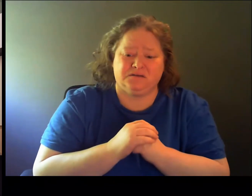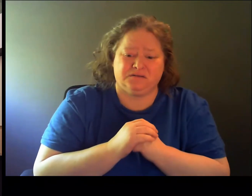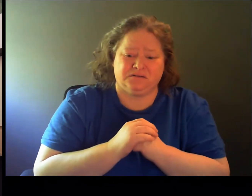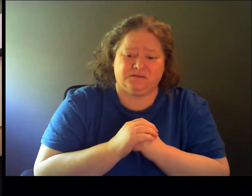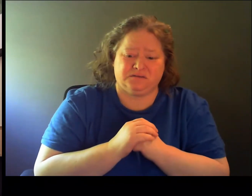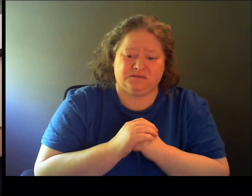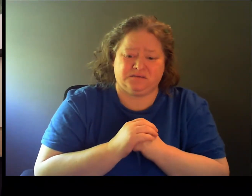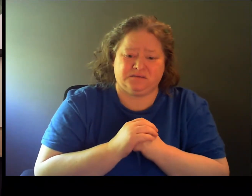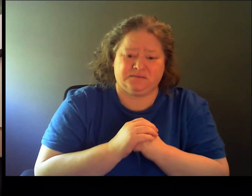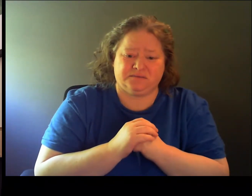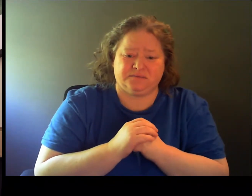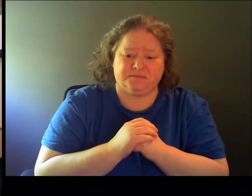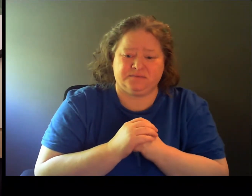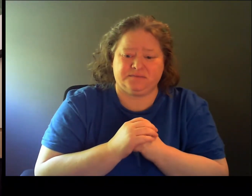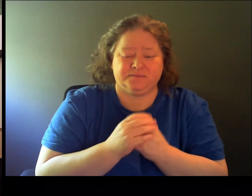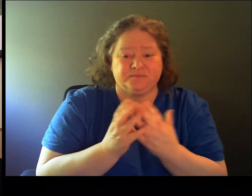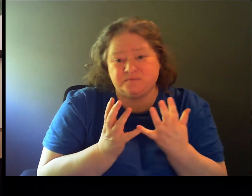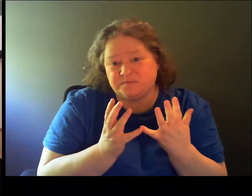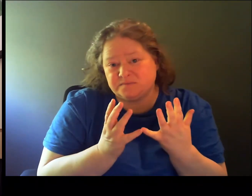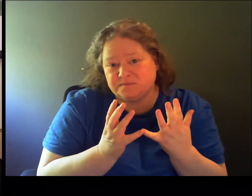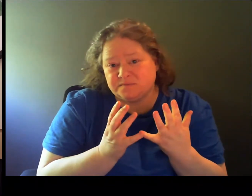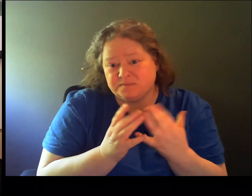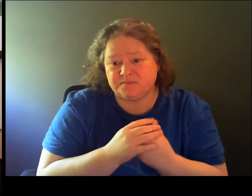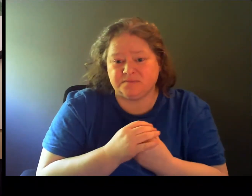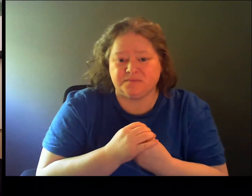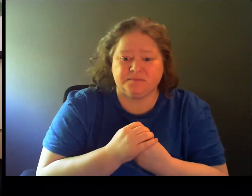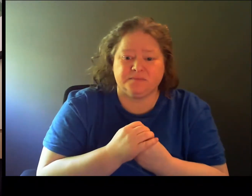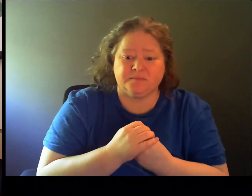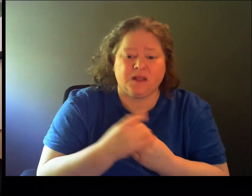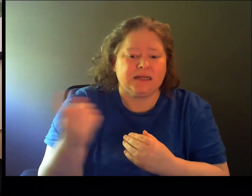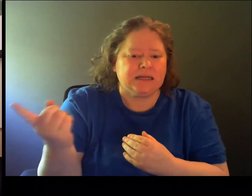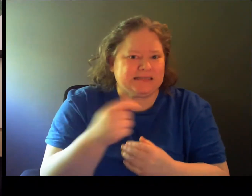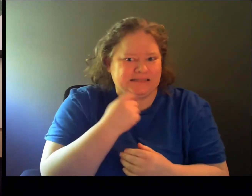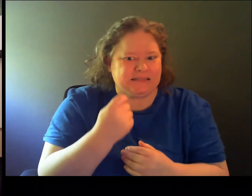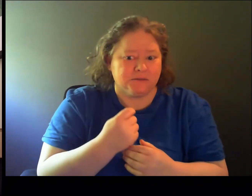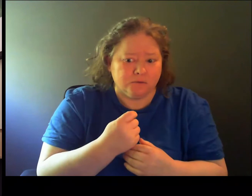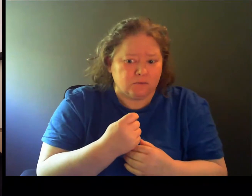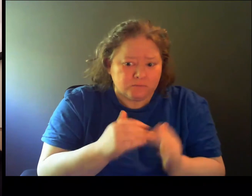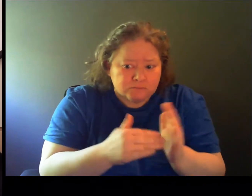I said I’d love to get over home for at least a month,